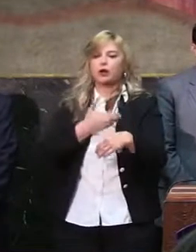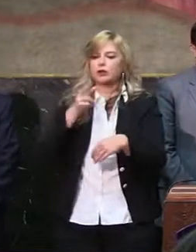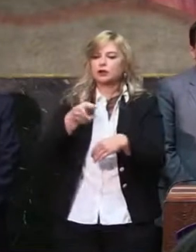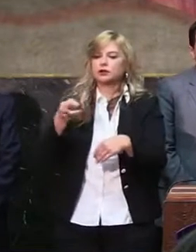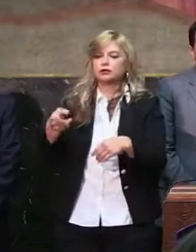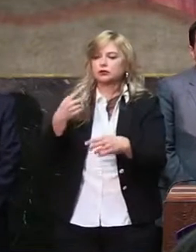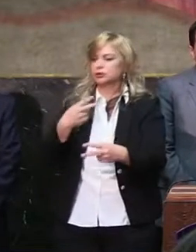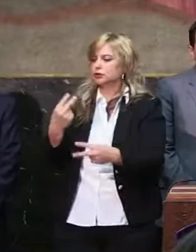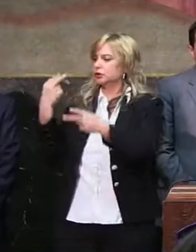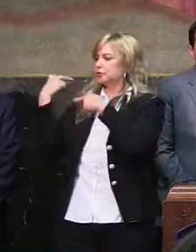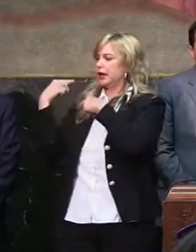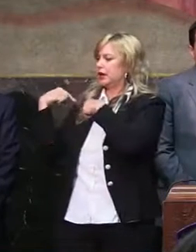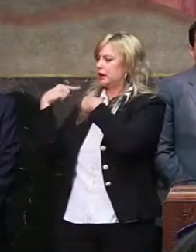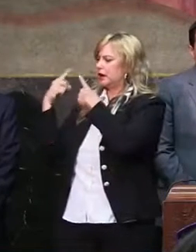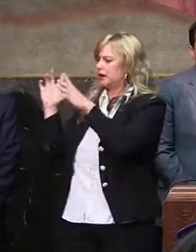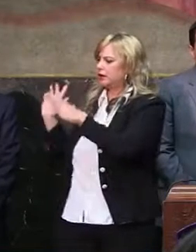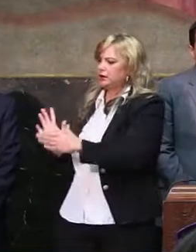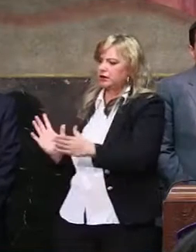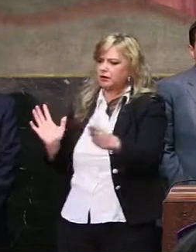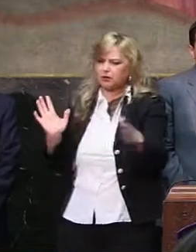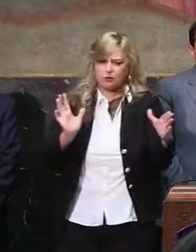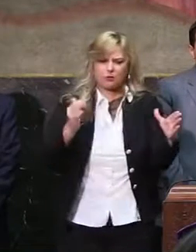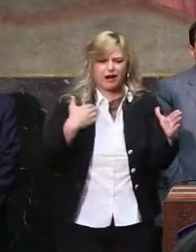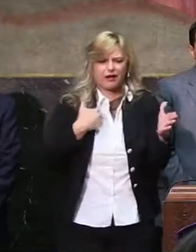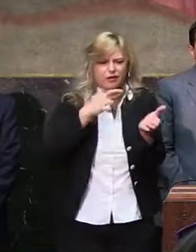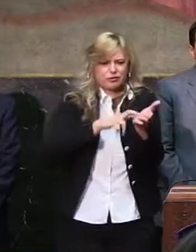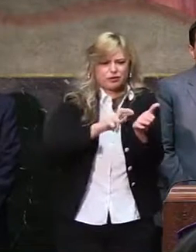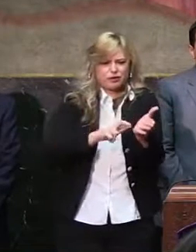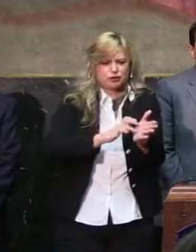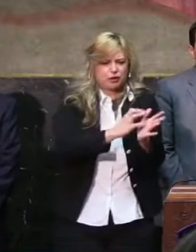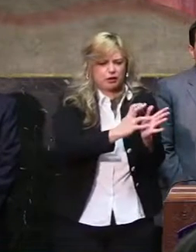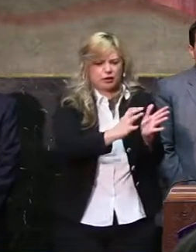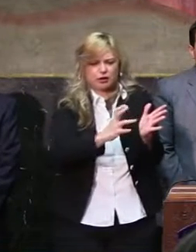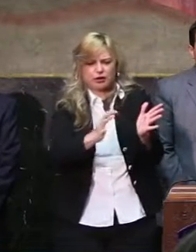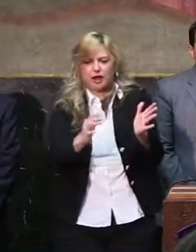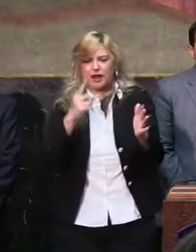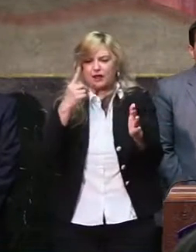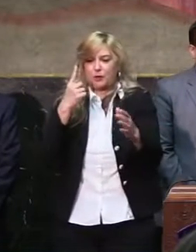criminal justice research that we've done over the last year. When this started a year